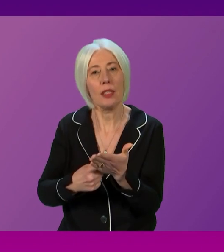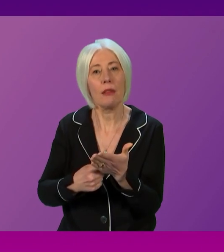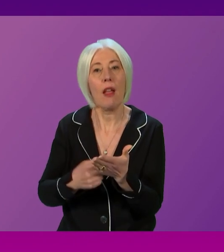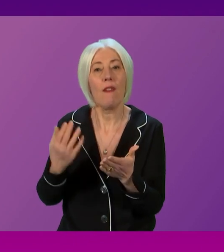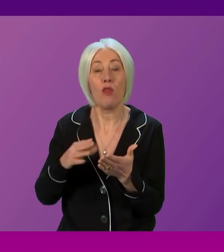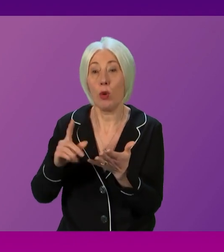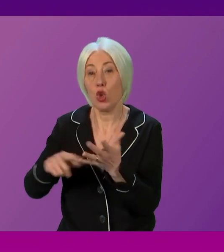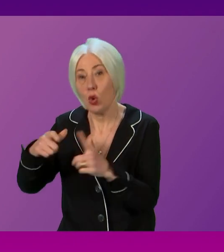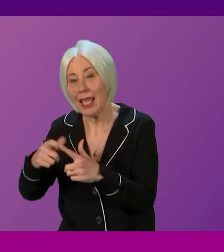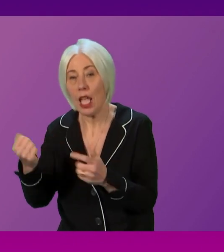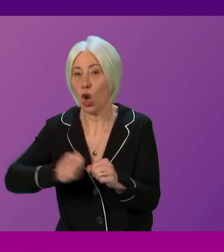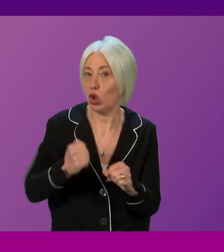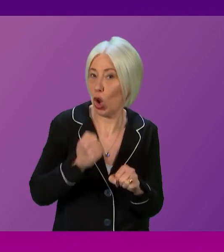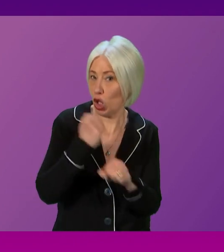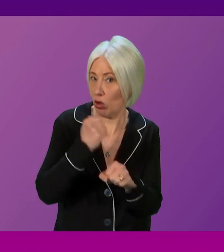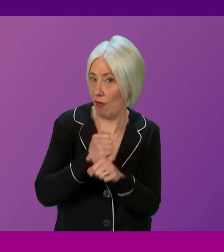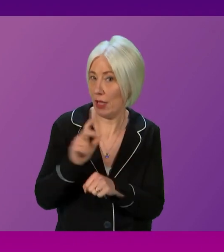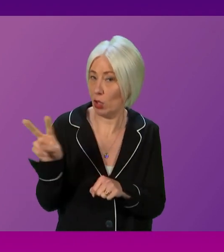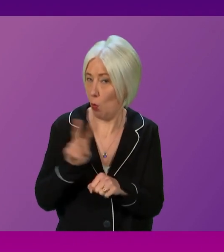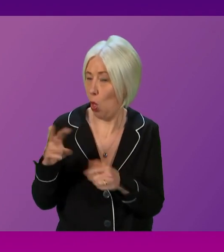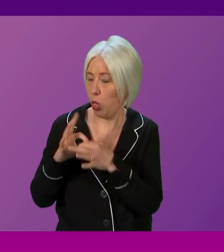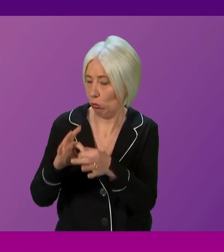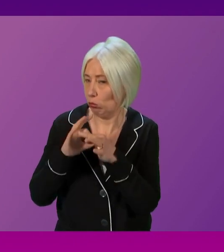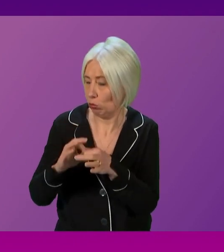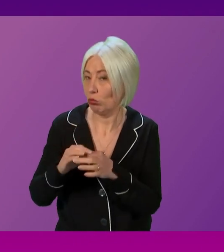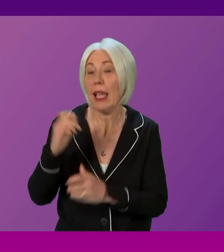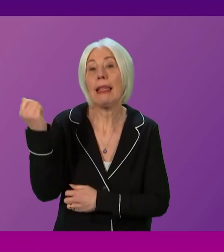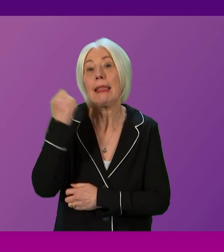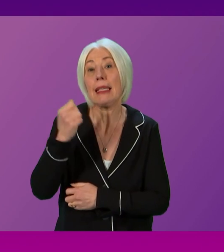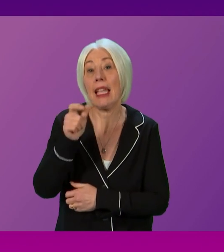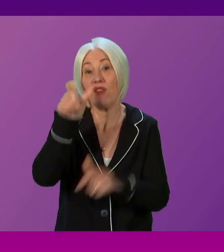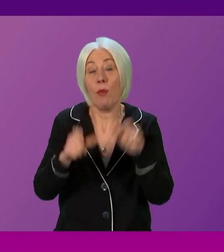the UK Government, with the successful bidders being announced two weeks ago.